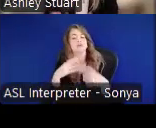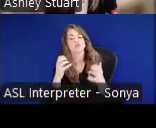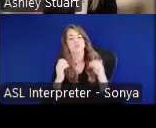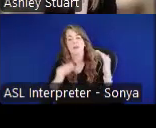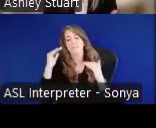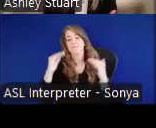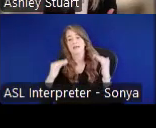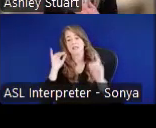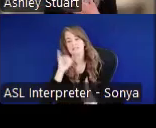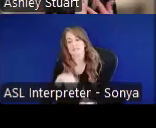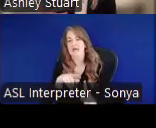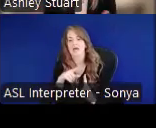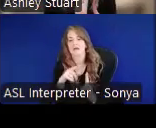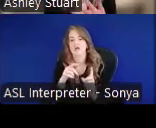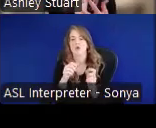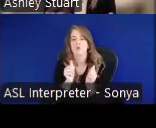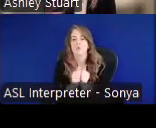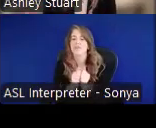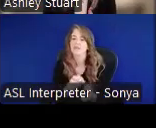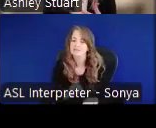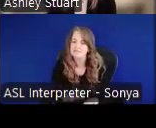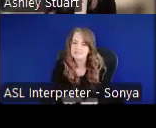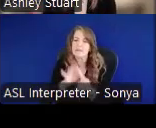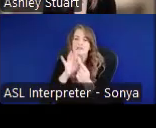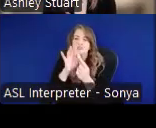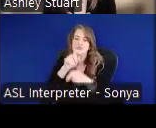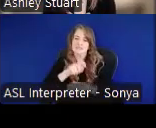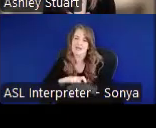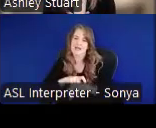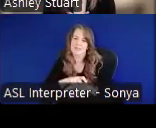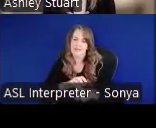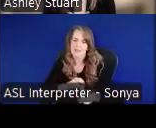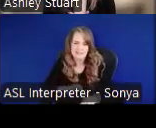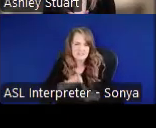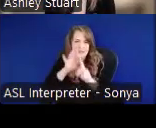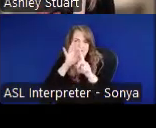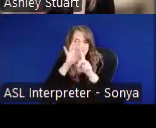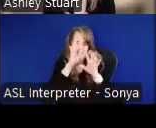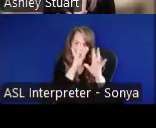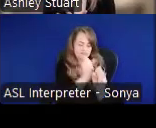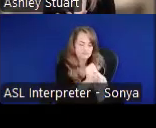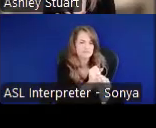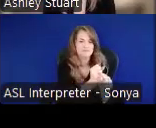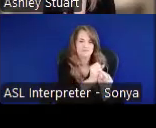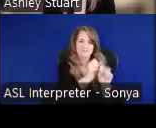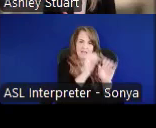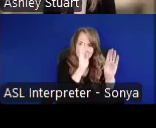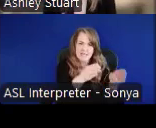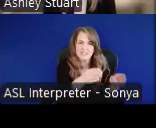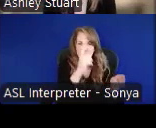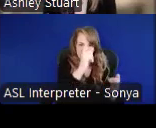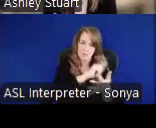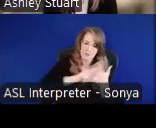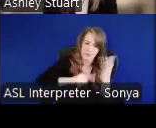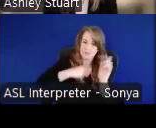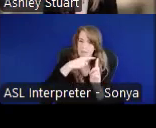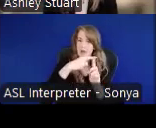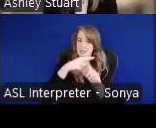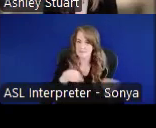with dedicated special time and attention for those positive behaviors, especially with the caregiver. So we talk a lot